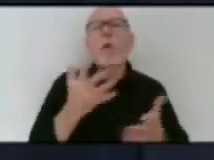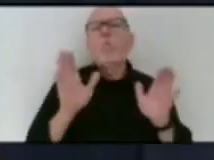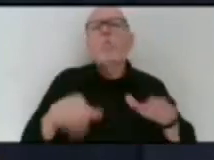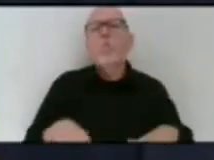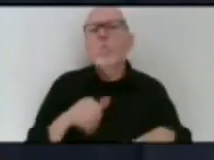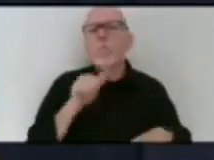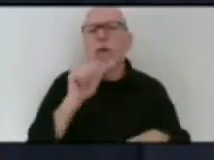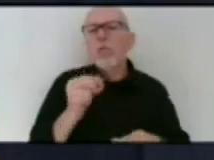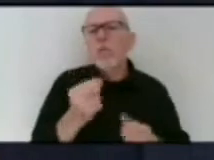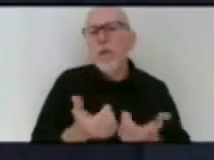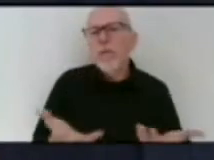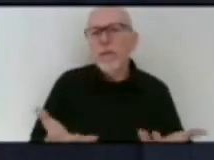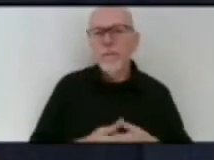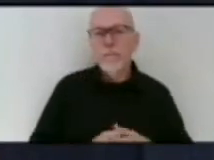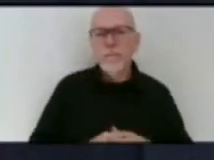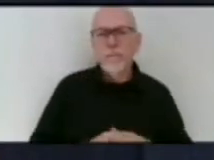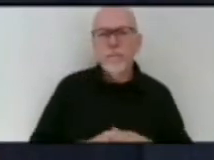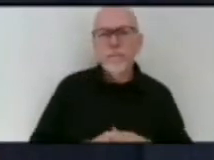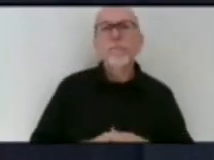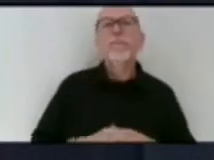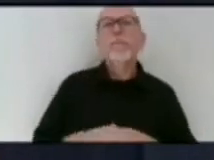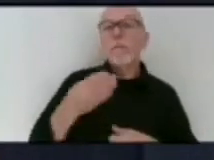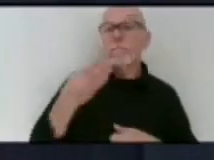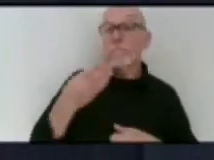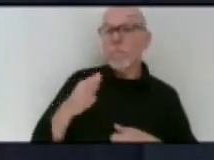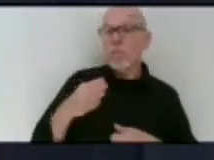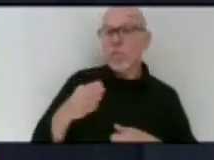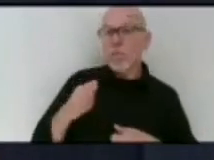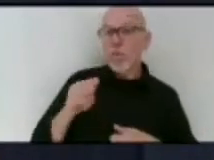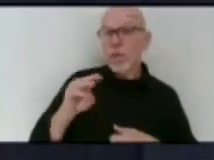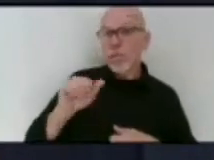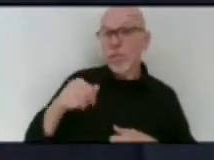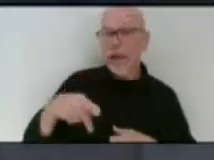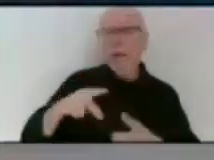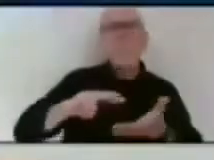blue on the map means there is minimal community spread in a county.